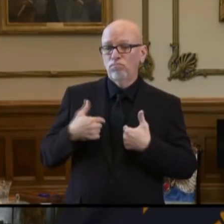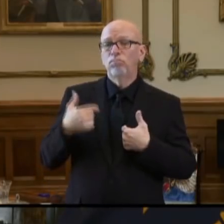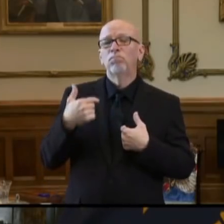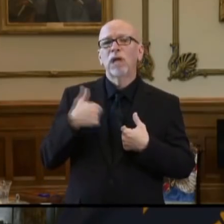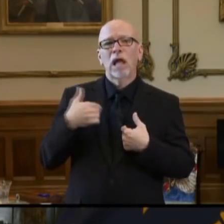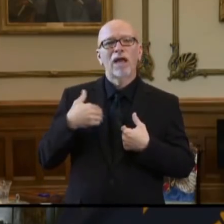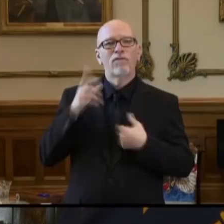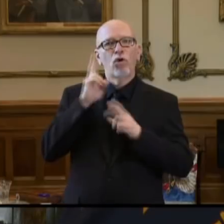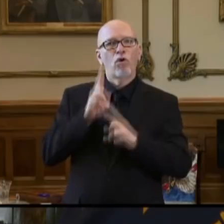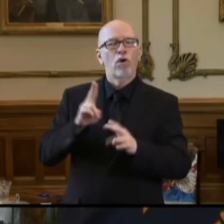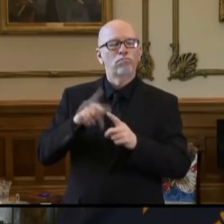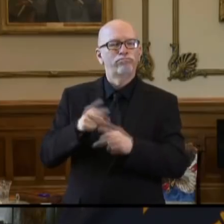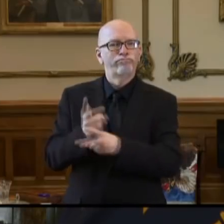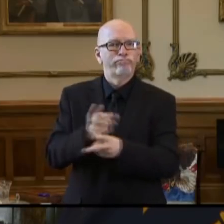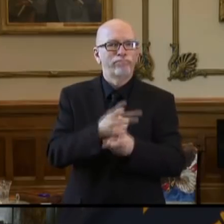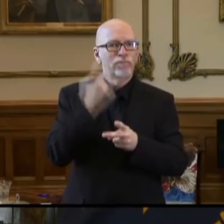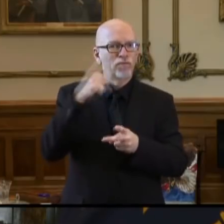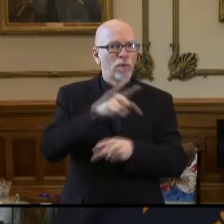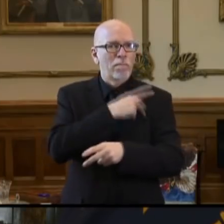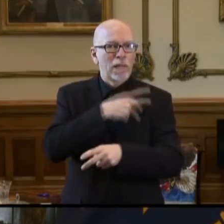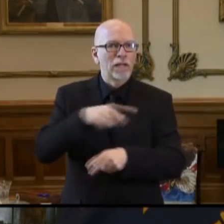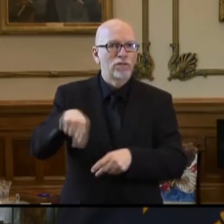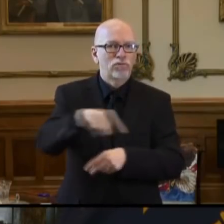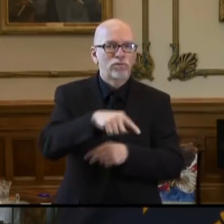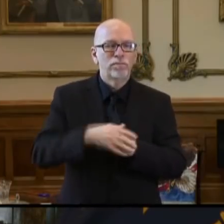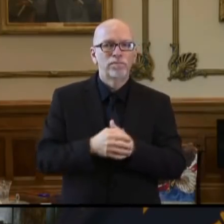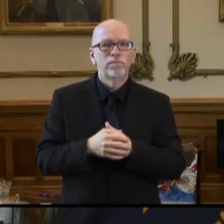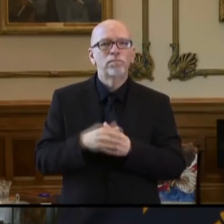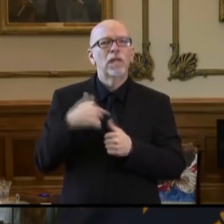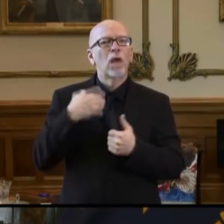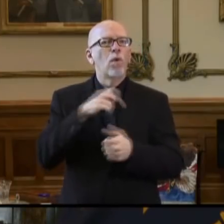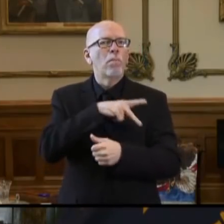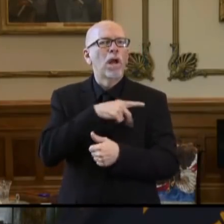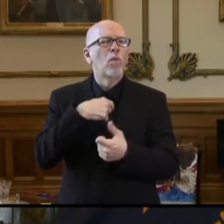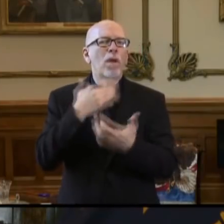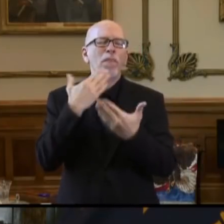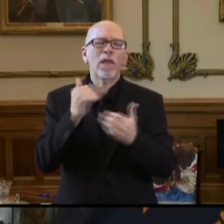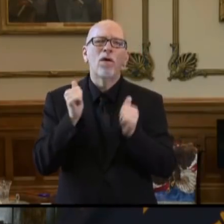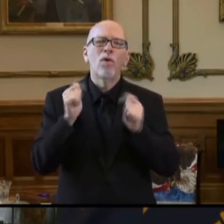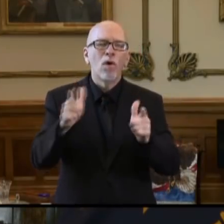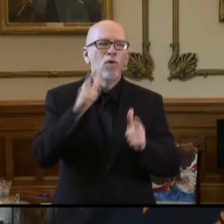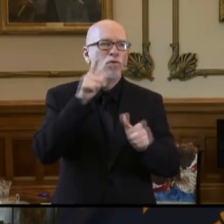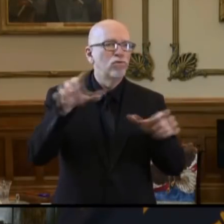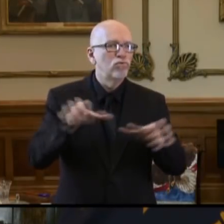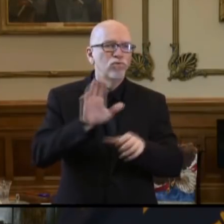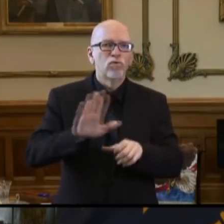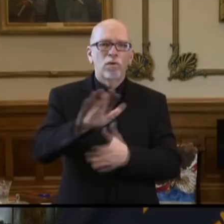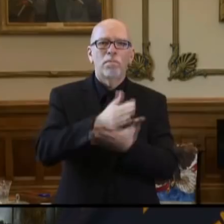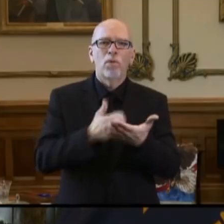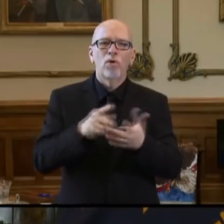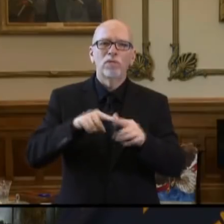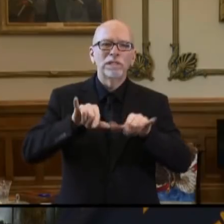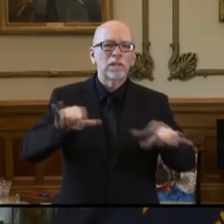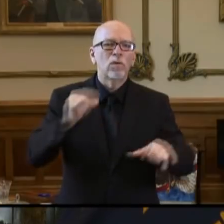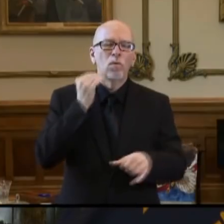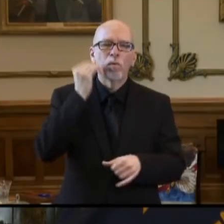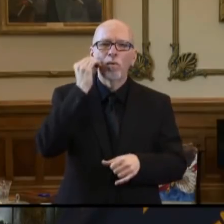TO HAVE THAT CONVERSATION AS AN EMERGENCY MEDICINE PHYSICIAN. I HAD THE HONOR OF CARING FOR PATIENTS ON THE FRONT LINE. I